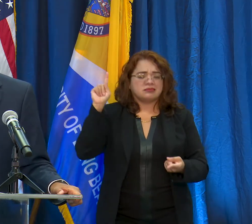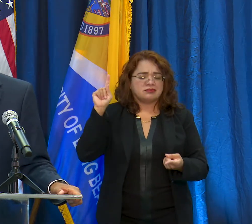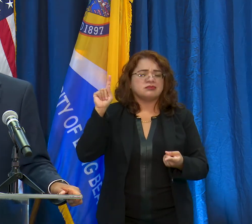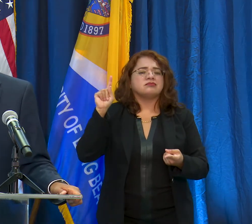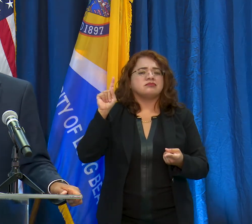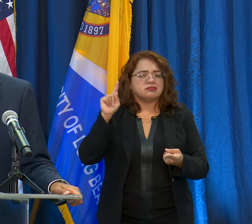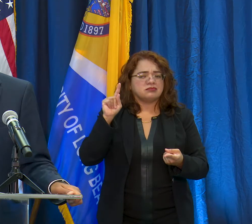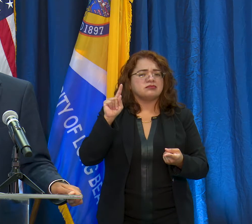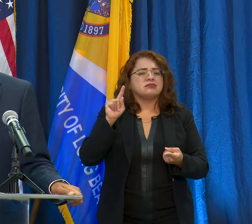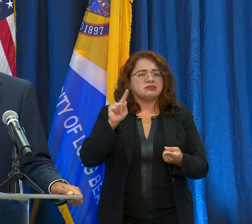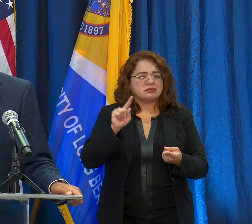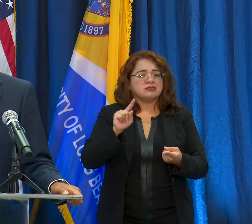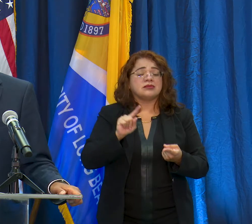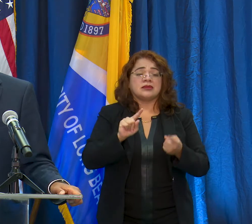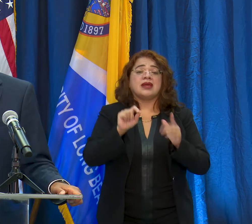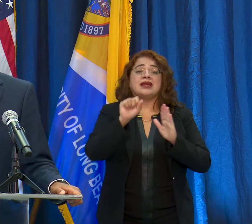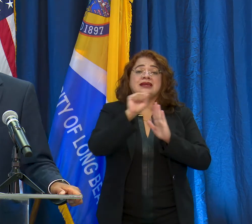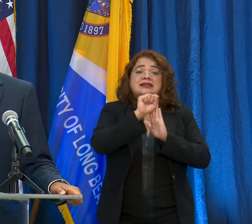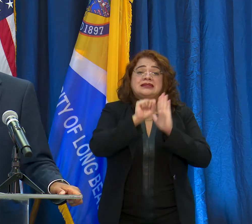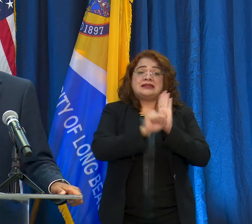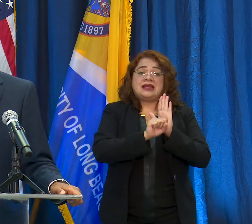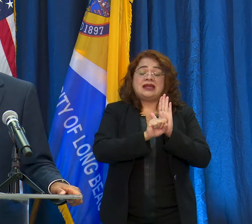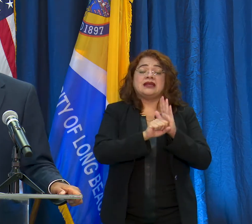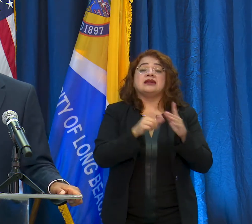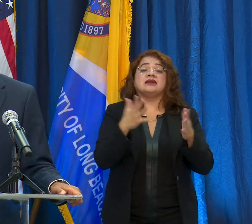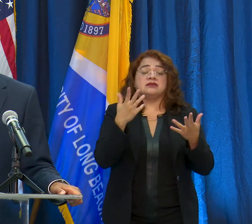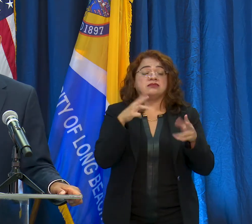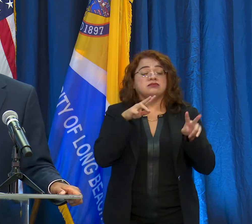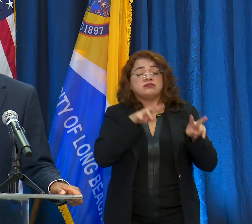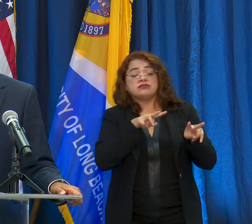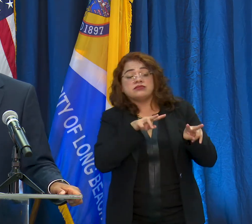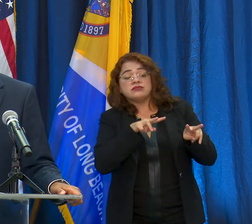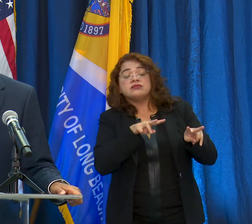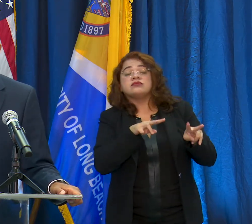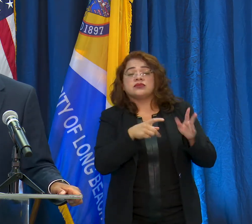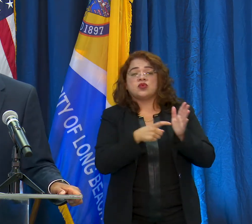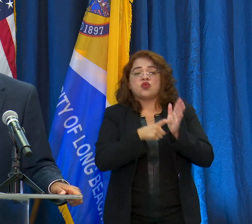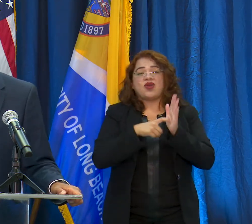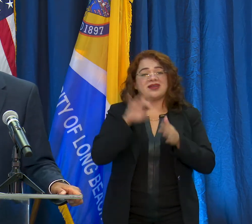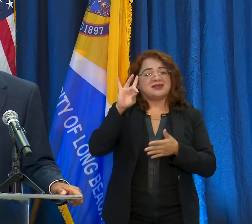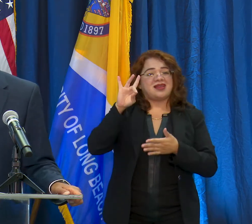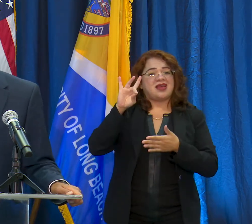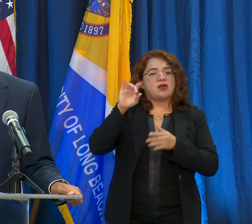State believes we are on a road to 8%, which is what the State requires as a statewide baseline